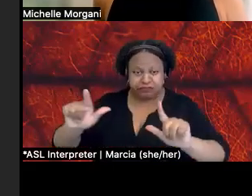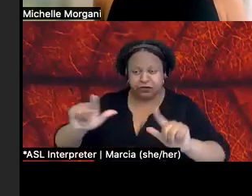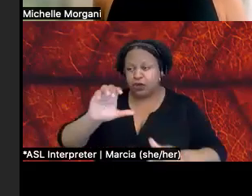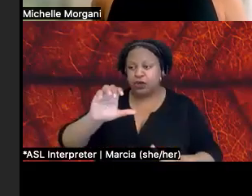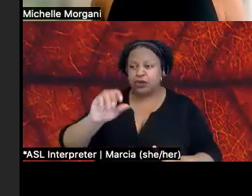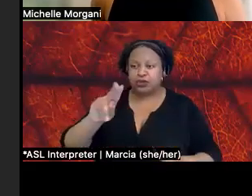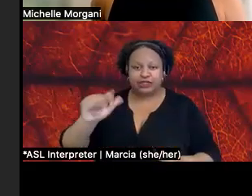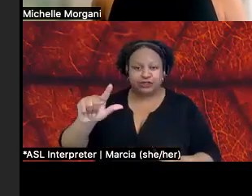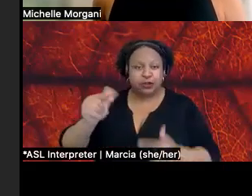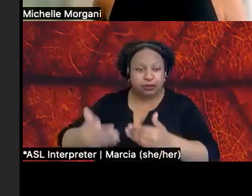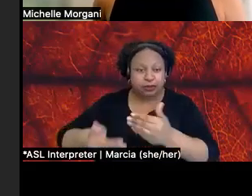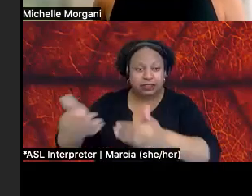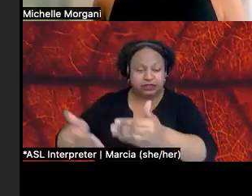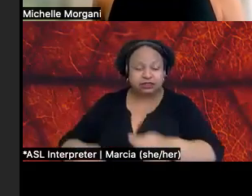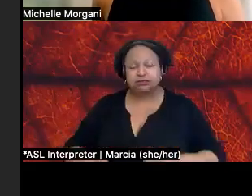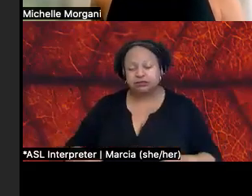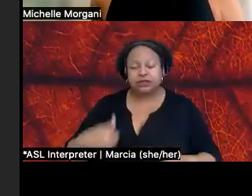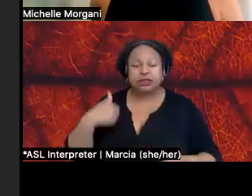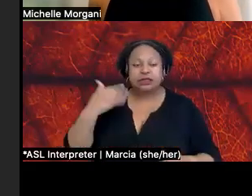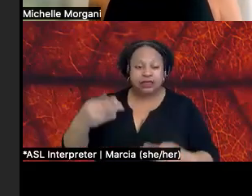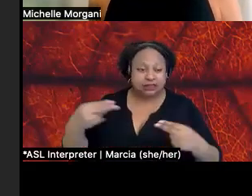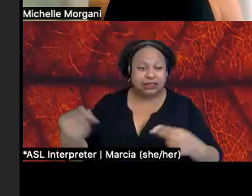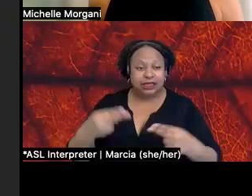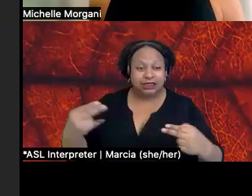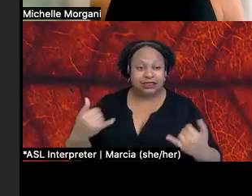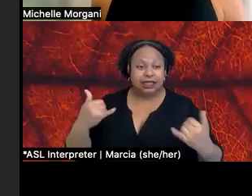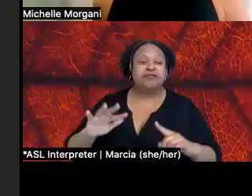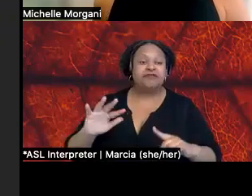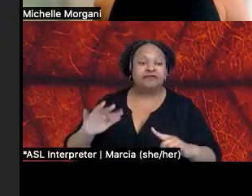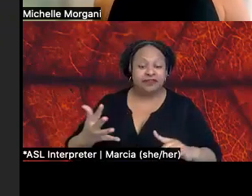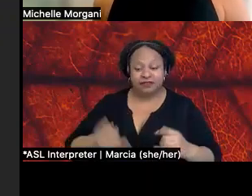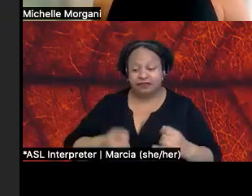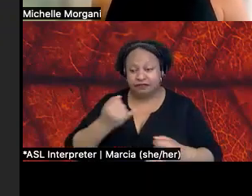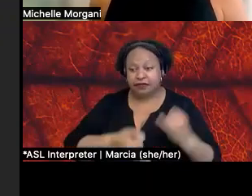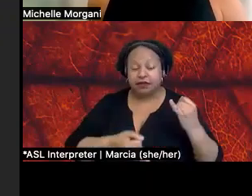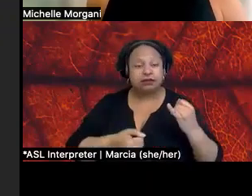And this brings us to the fifth and final case study.